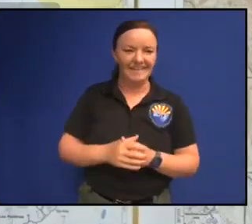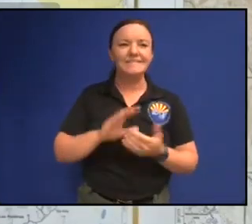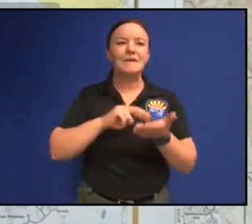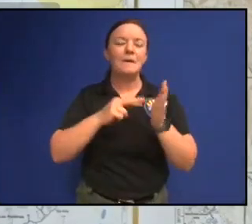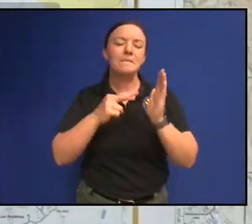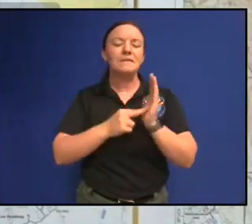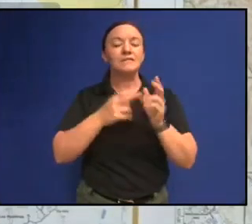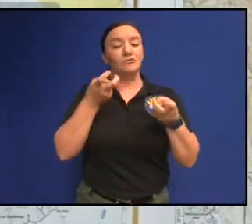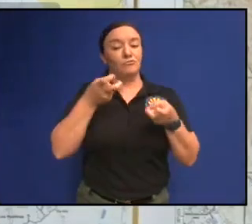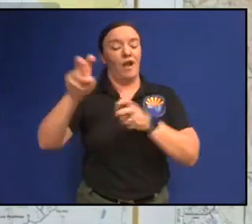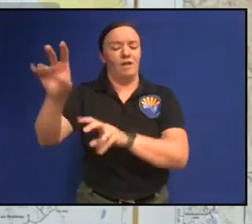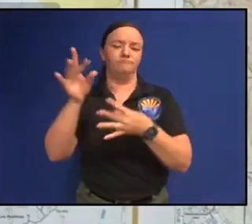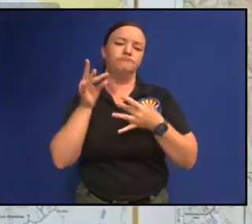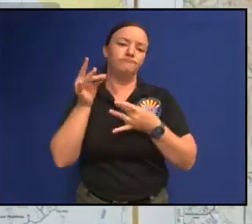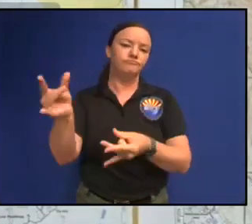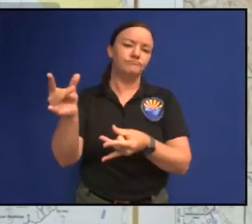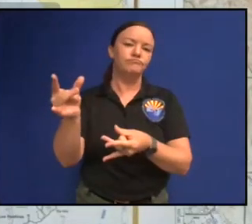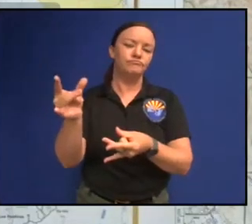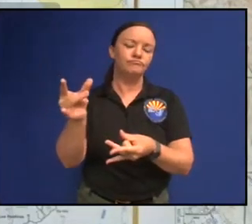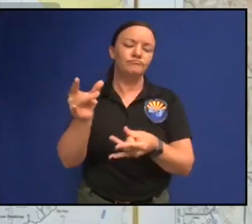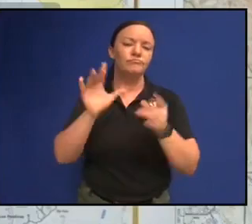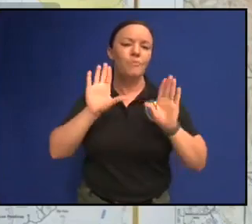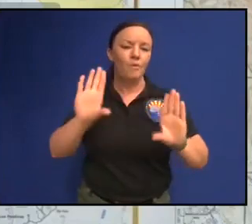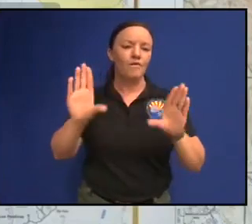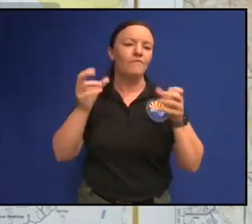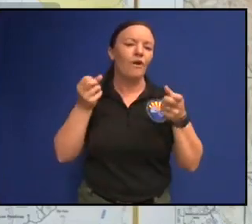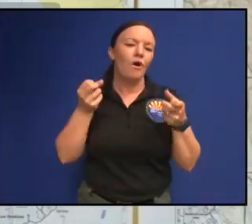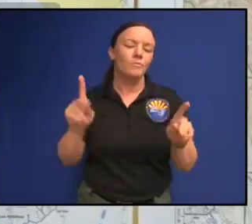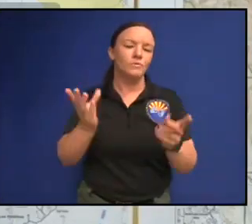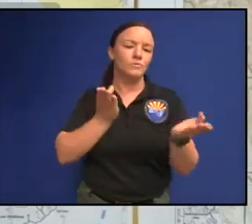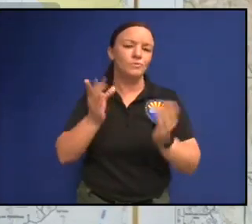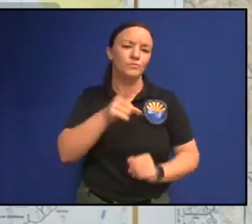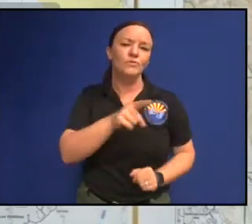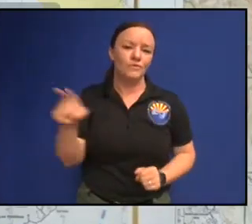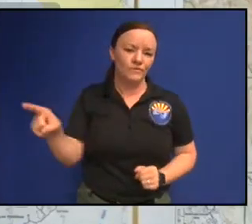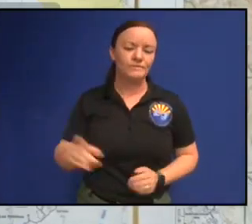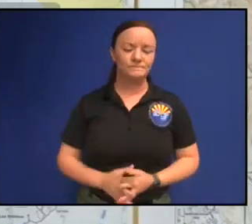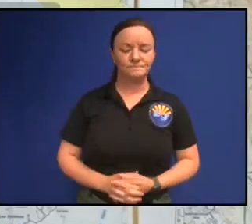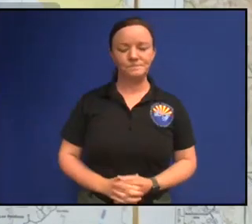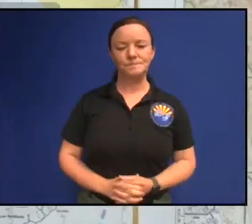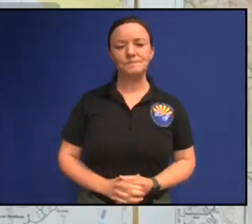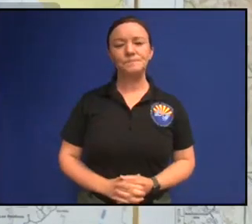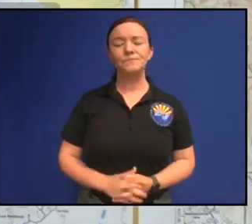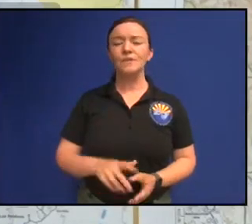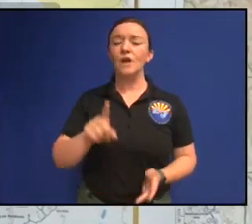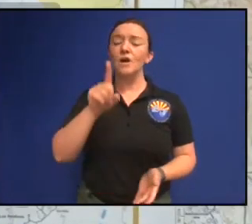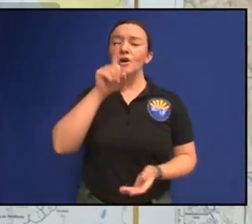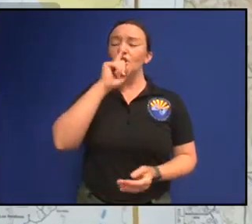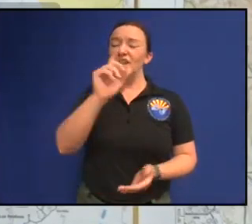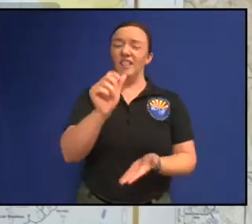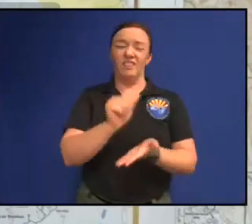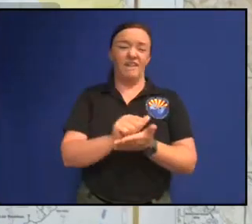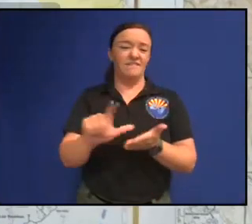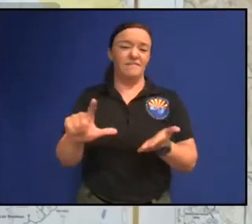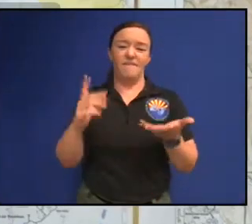OPPORTUNITY TO SERVE YOU ALL. THAT SAID, JUST THE PUBLIC THAT WE ARE SPEAKING TO TONIGHT.